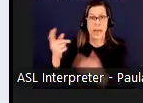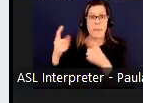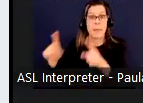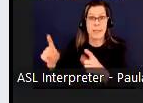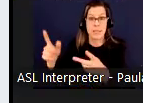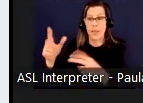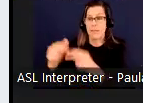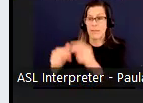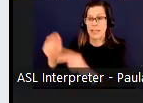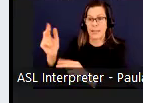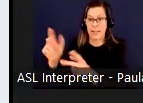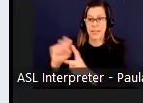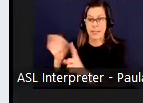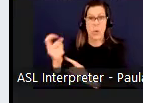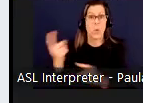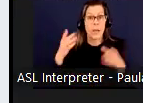that is conducting this abuse.